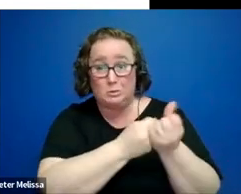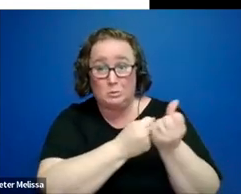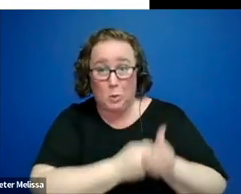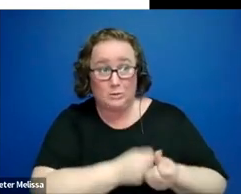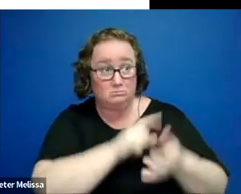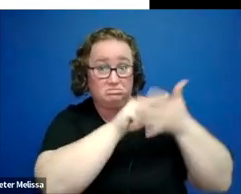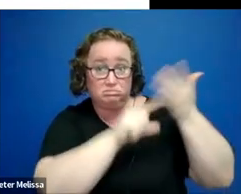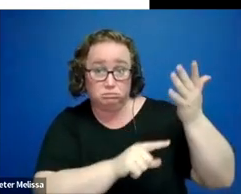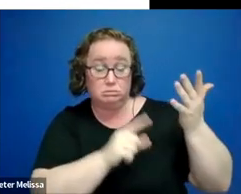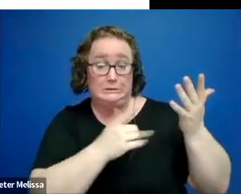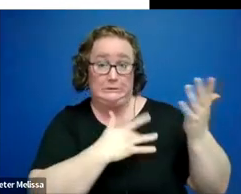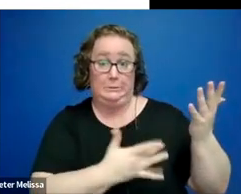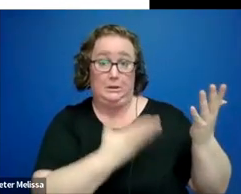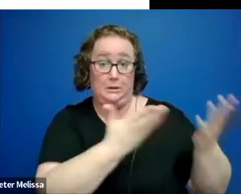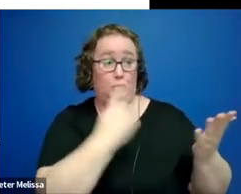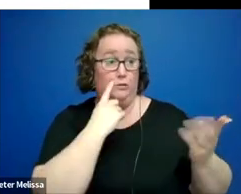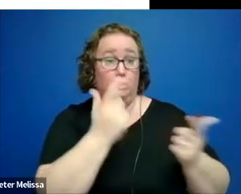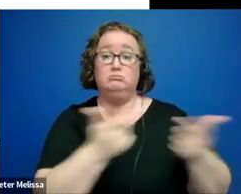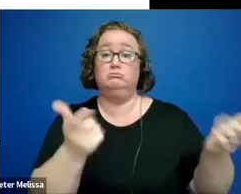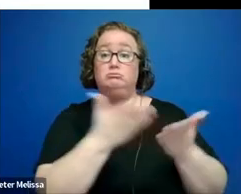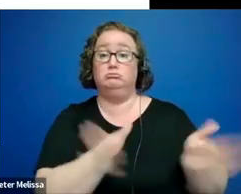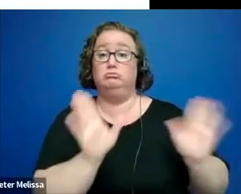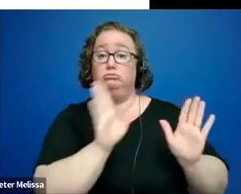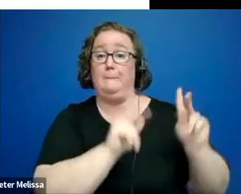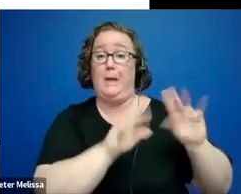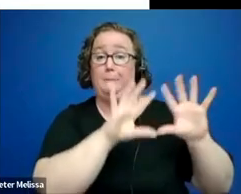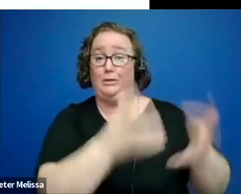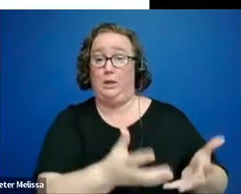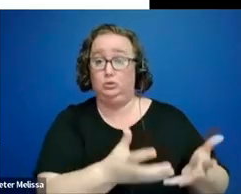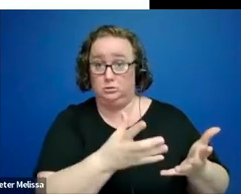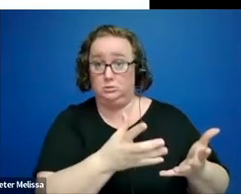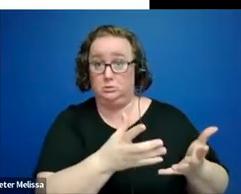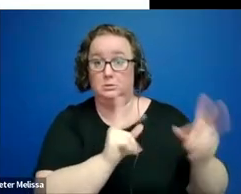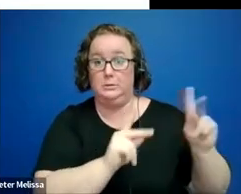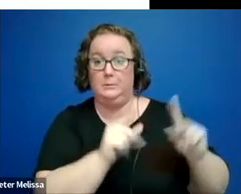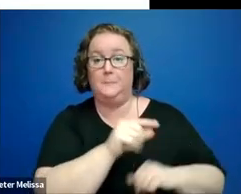exist for a larger population of people who are